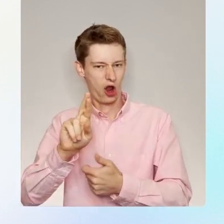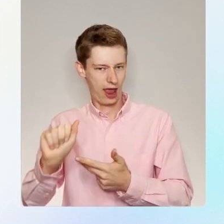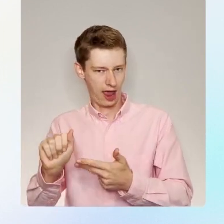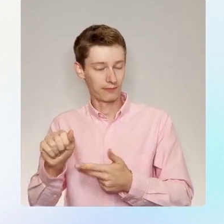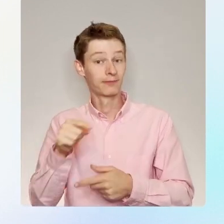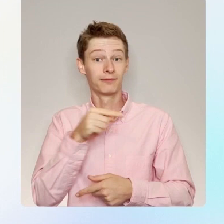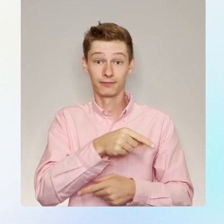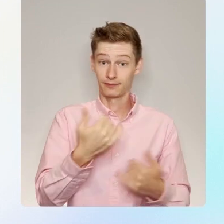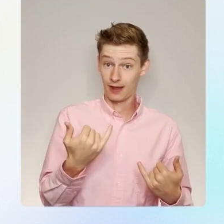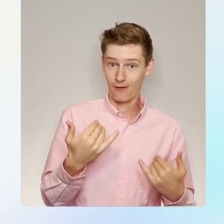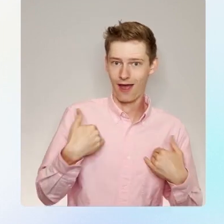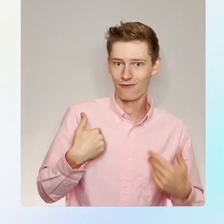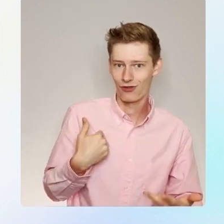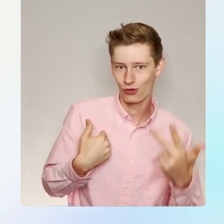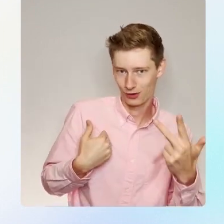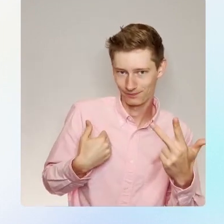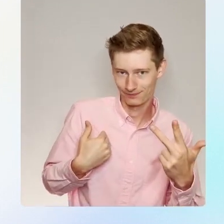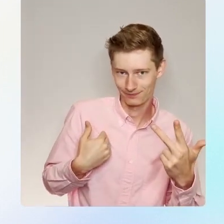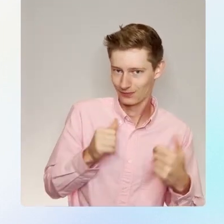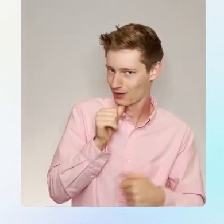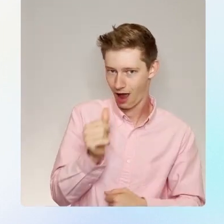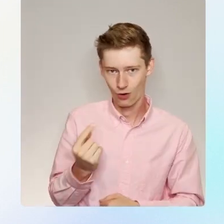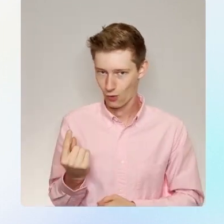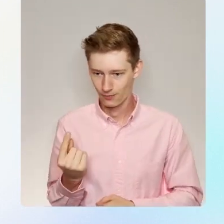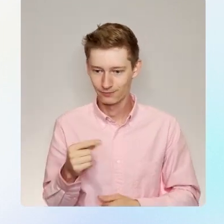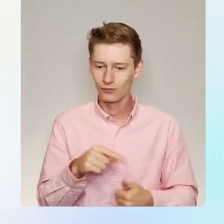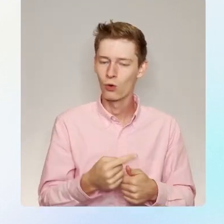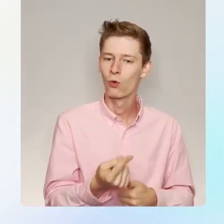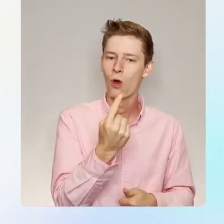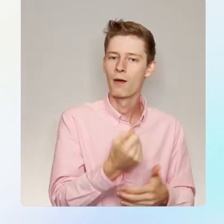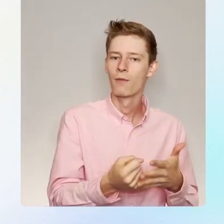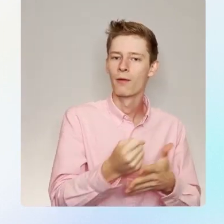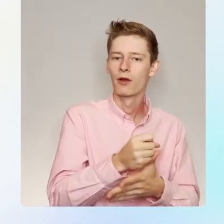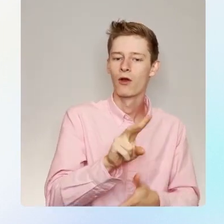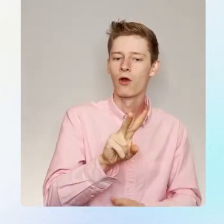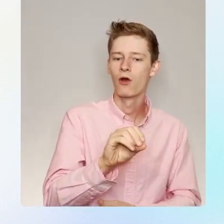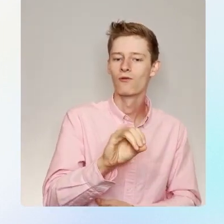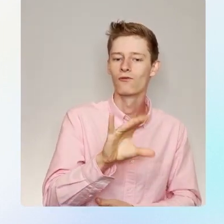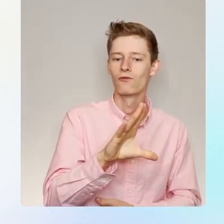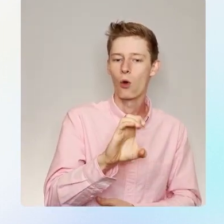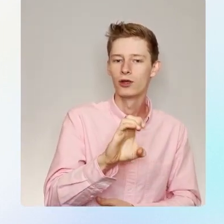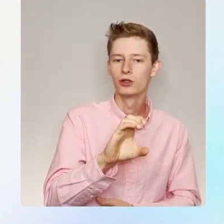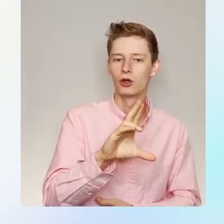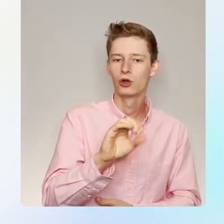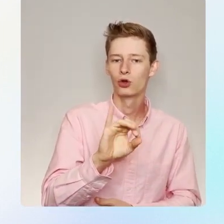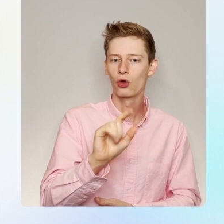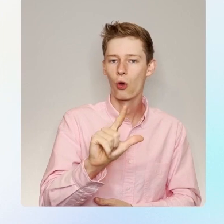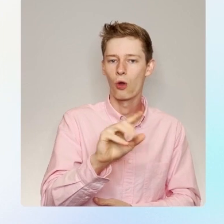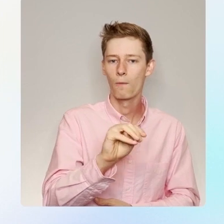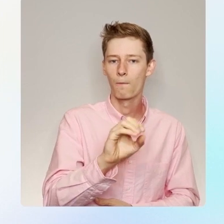three haptic devices, one primary Voice Coil Motor or VCM haptic device in the main body